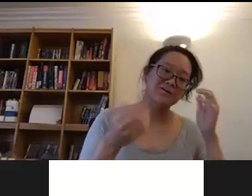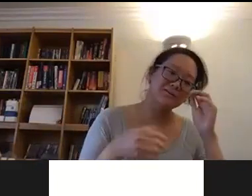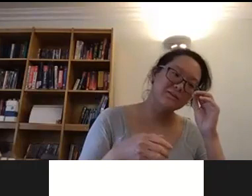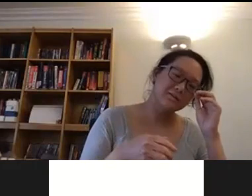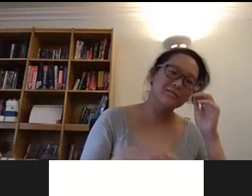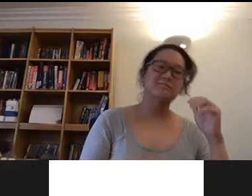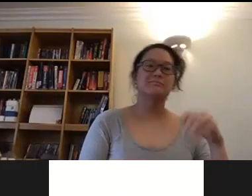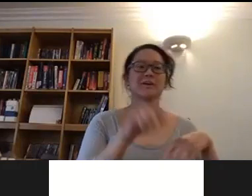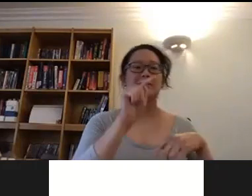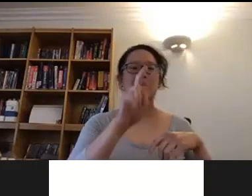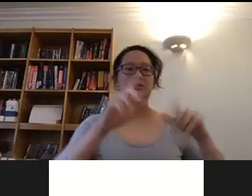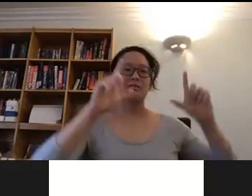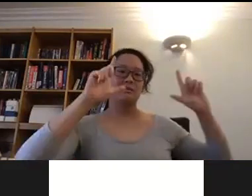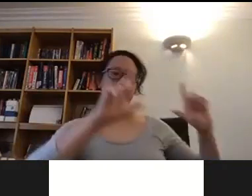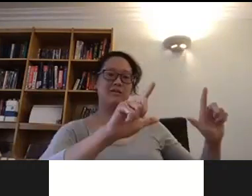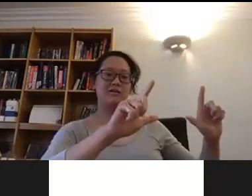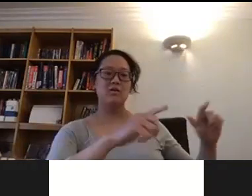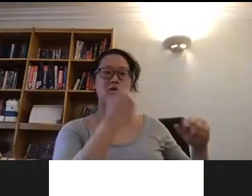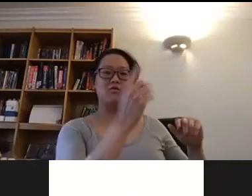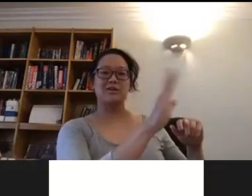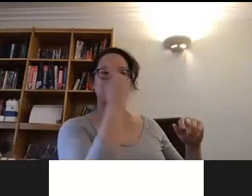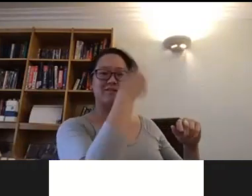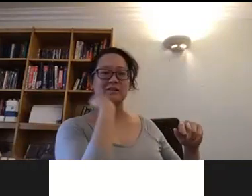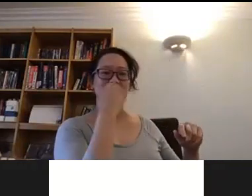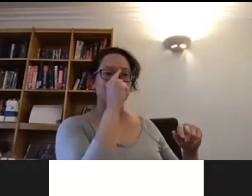But that's a great mistake there, to not have that.